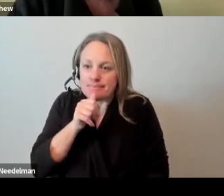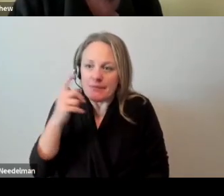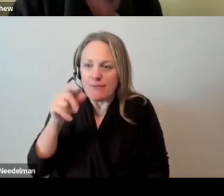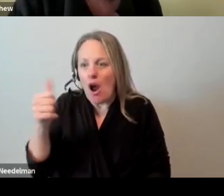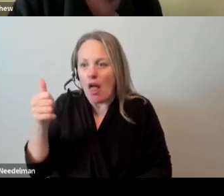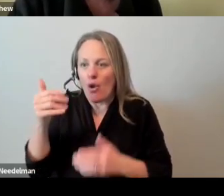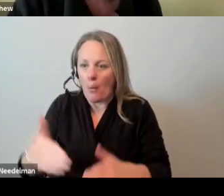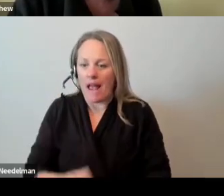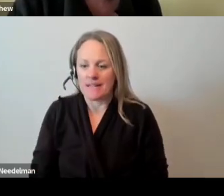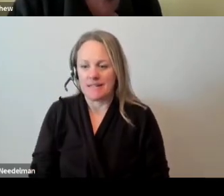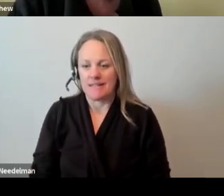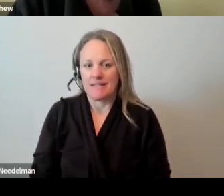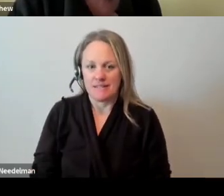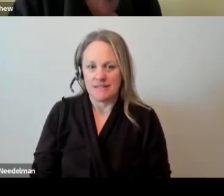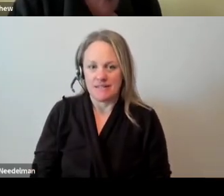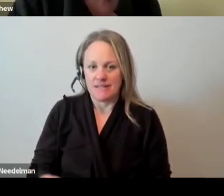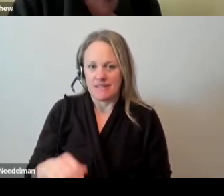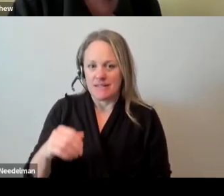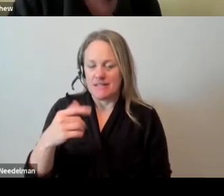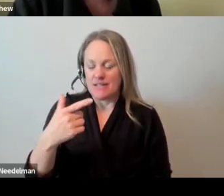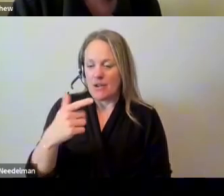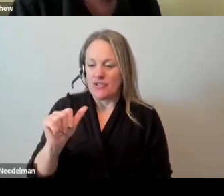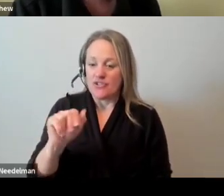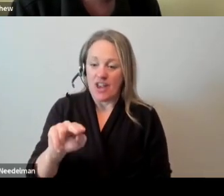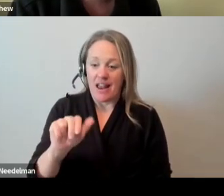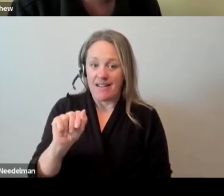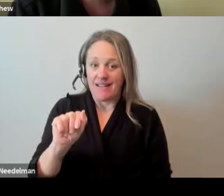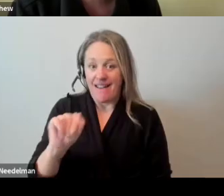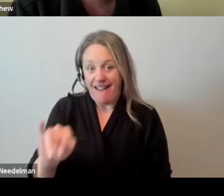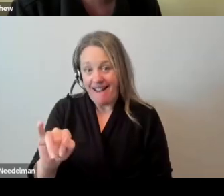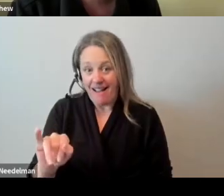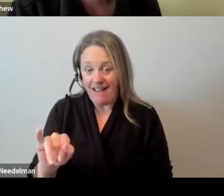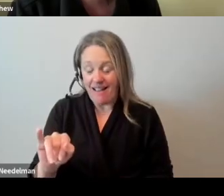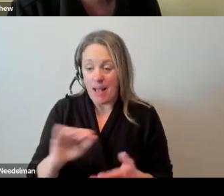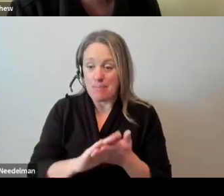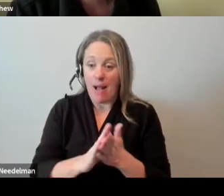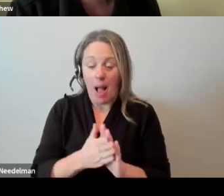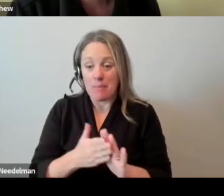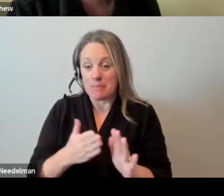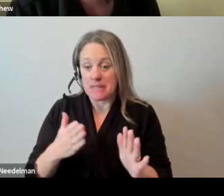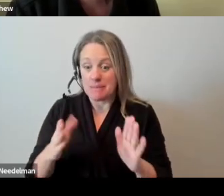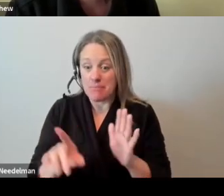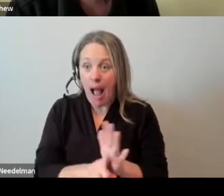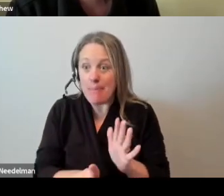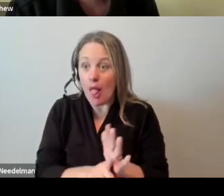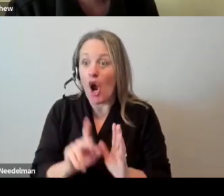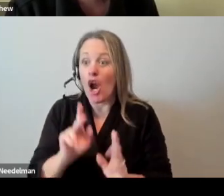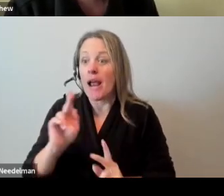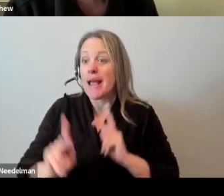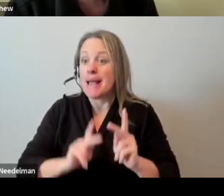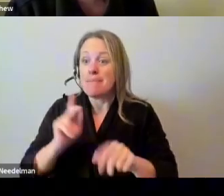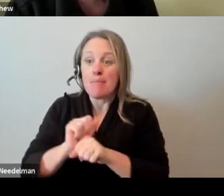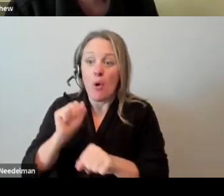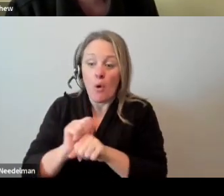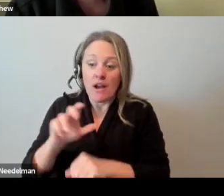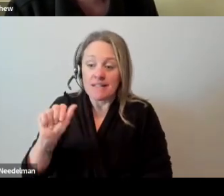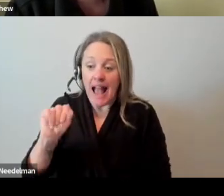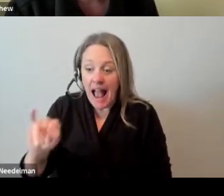So as gen AI gets hyped and it's being imagined as a solution to all of these problems and people are working on their gen AI in more accessible formats,